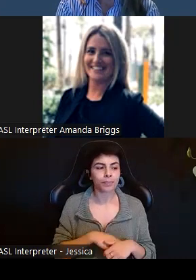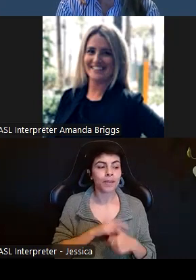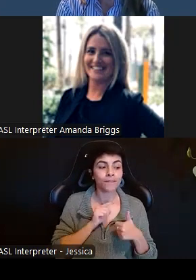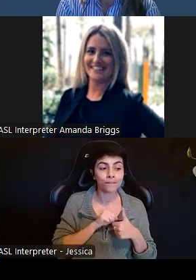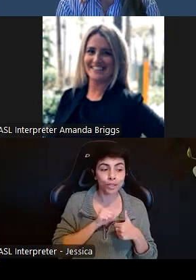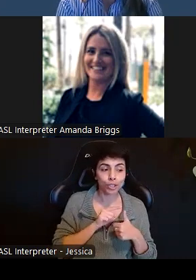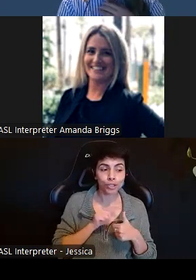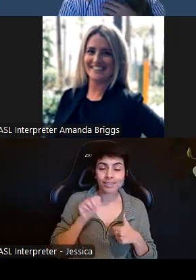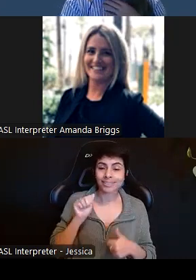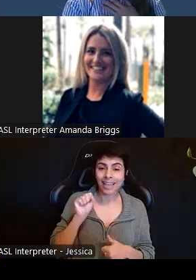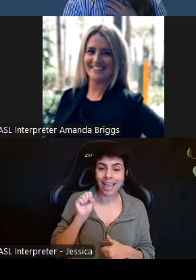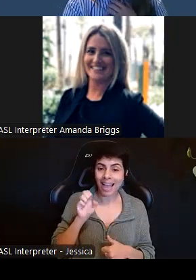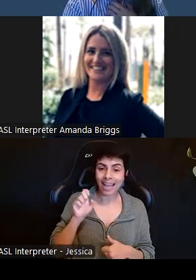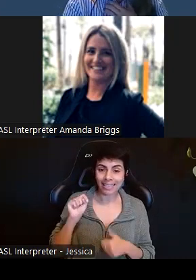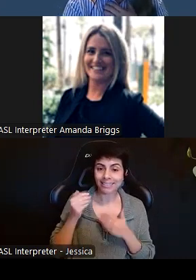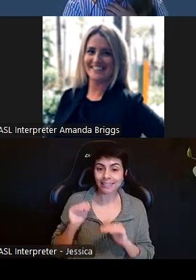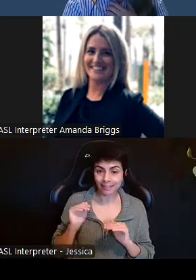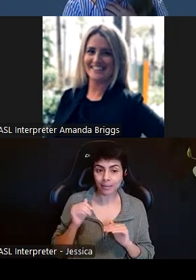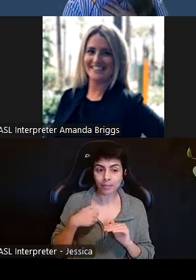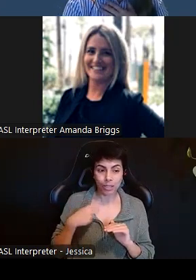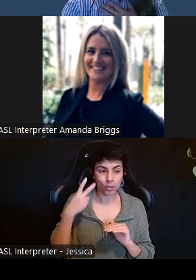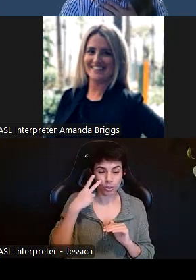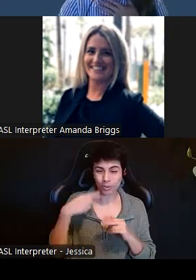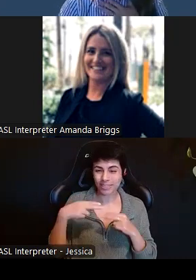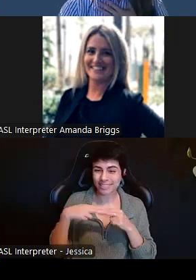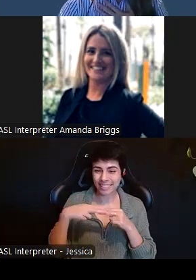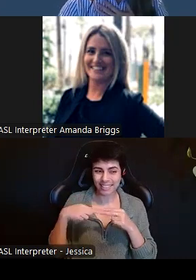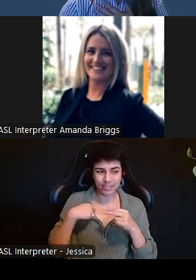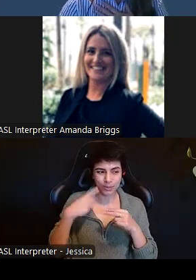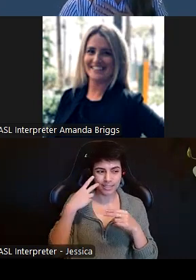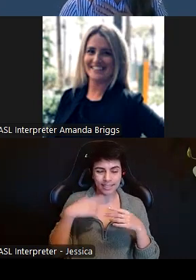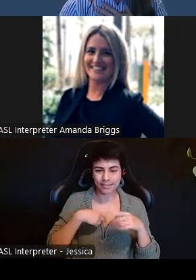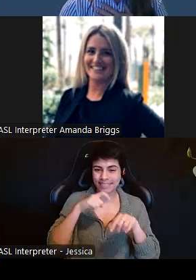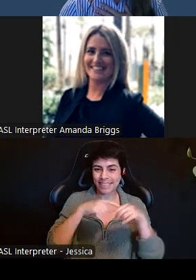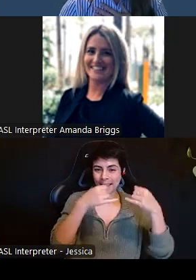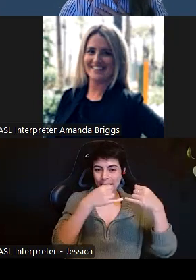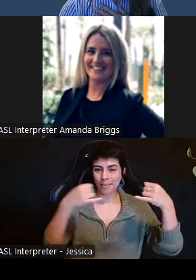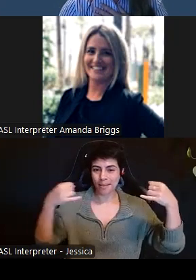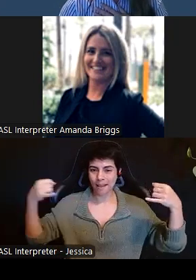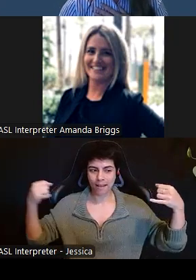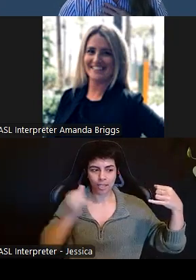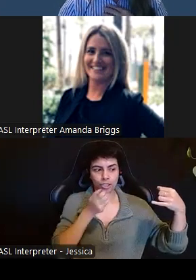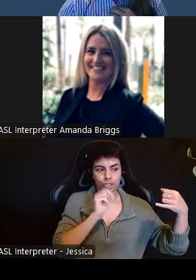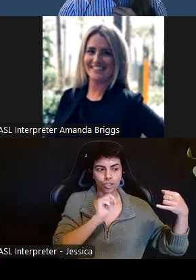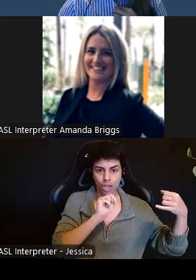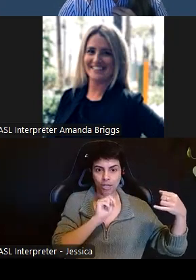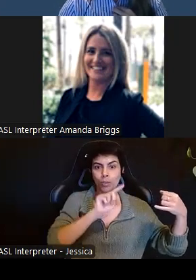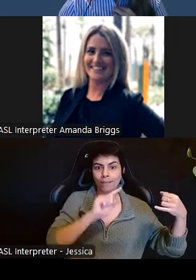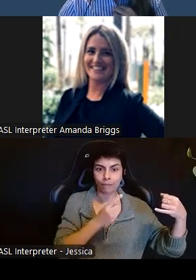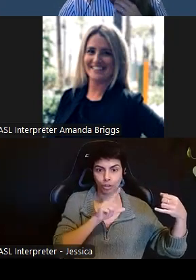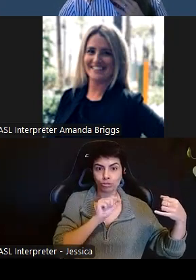And at the top of the slide there is a timeline. And it says January 1st, 2026 with a star on it.